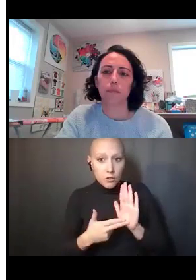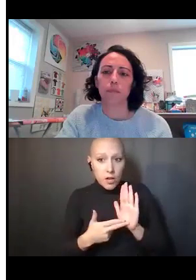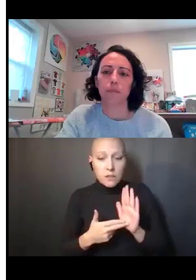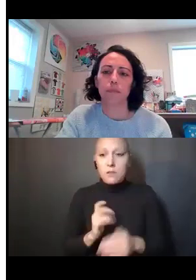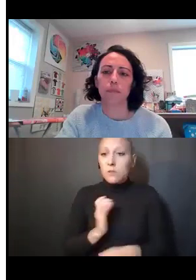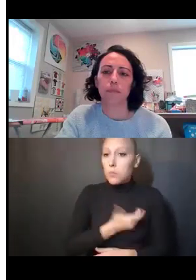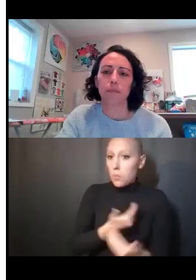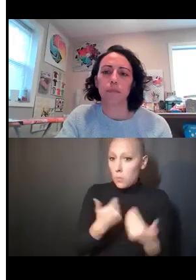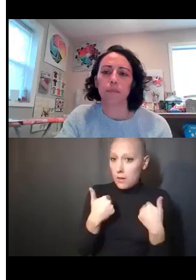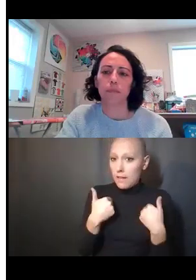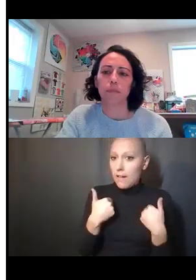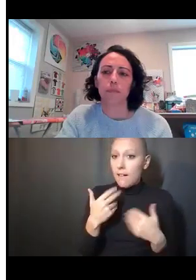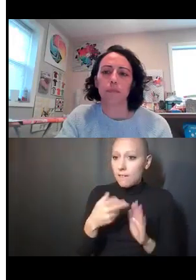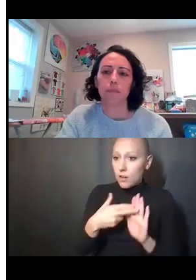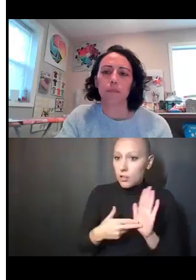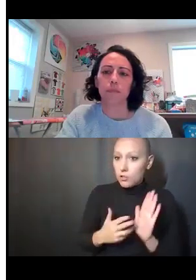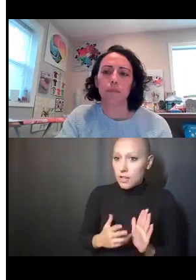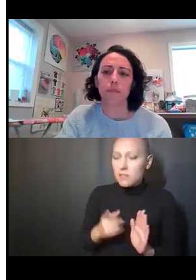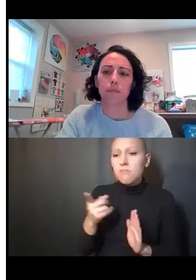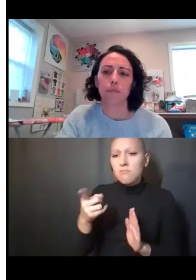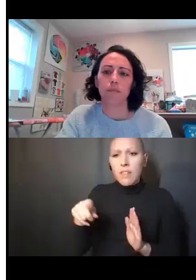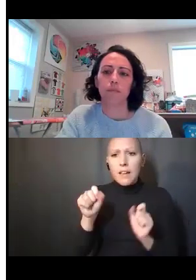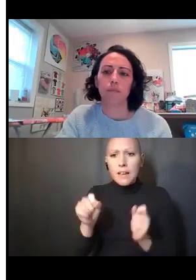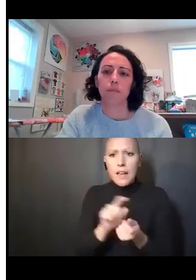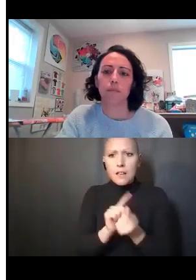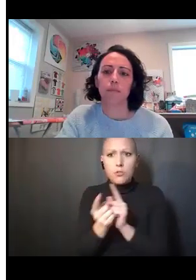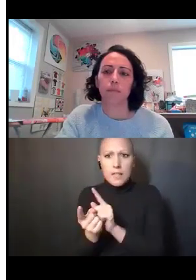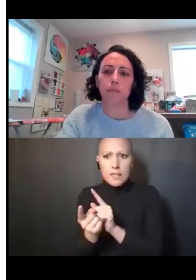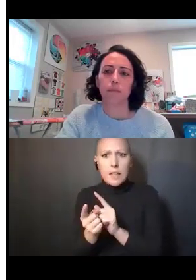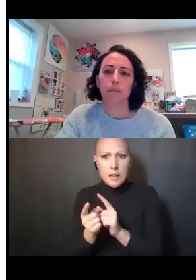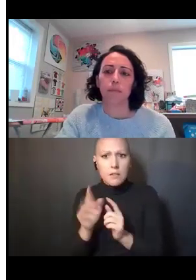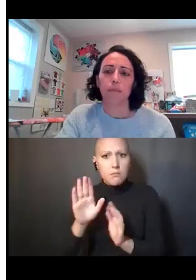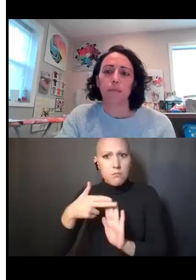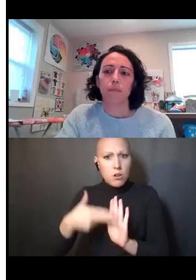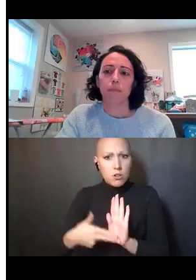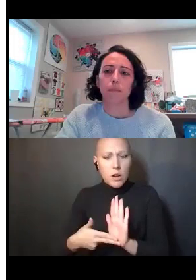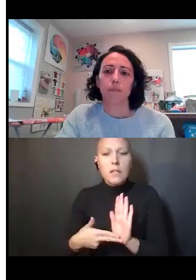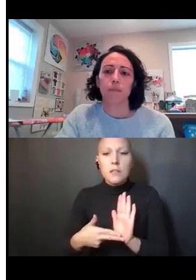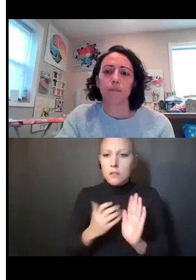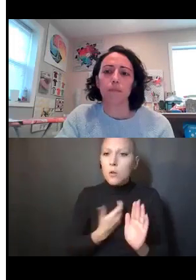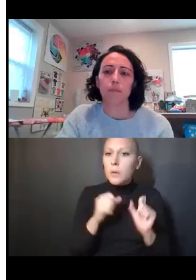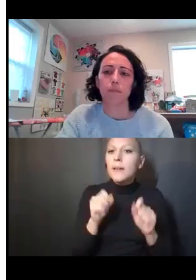They can translate it to us and then we can translate what the overlap or the overcommitment looks like.